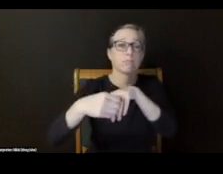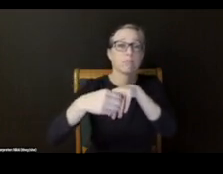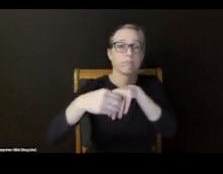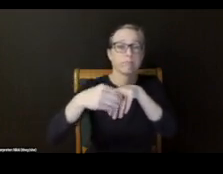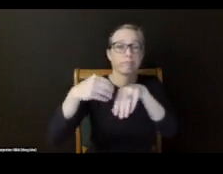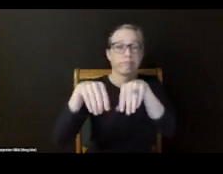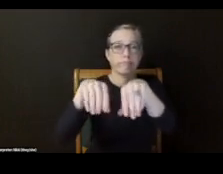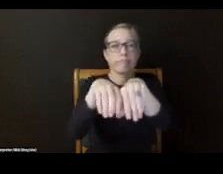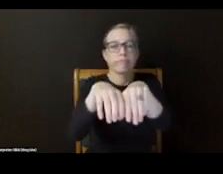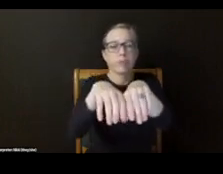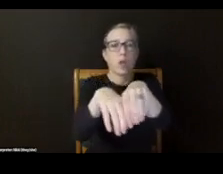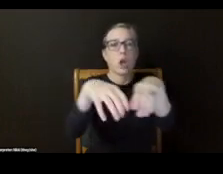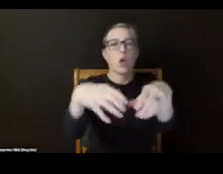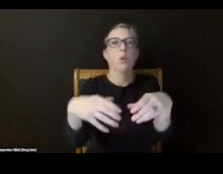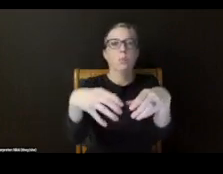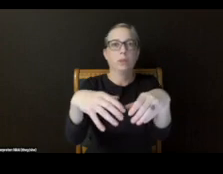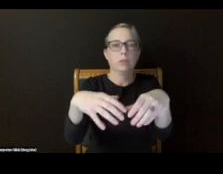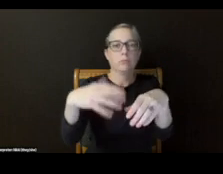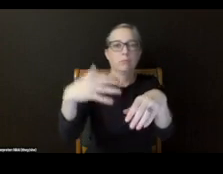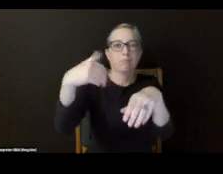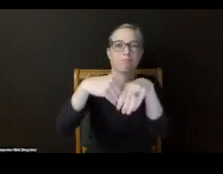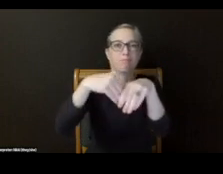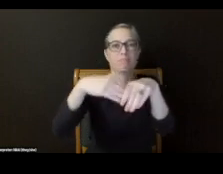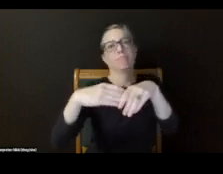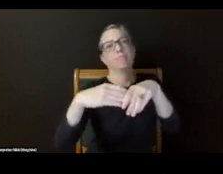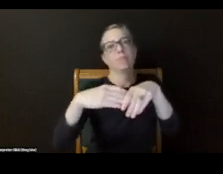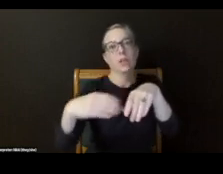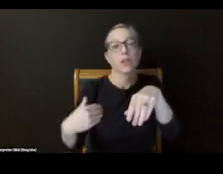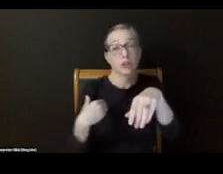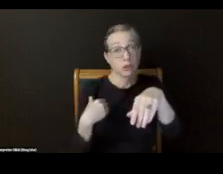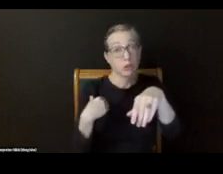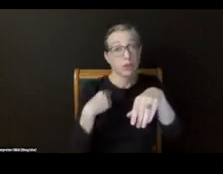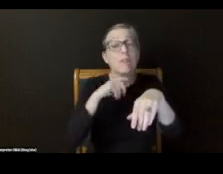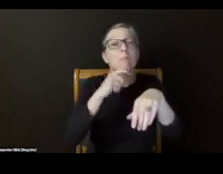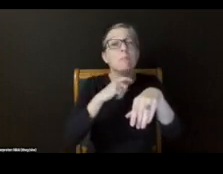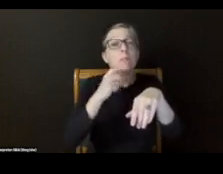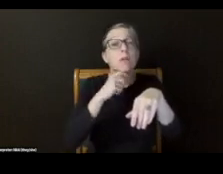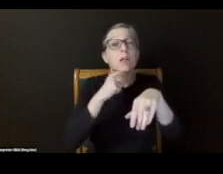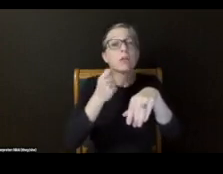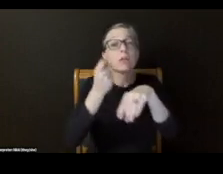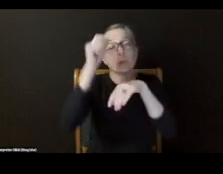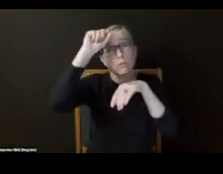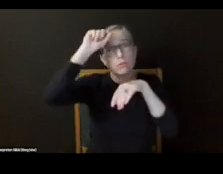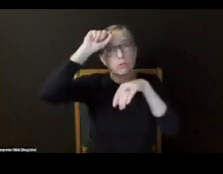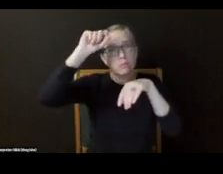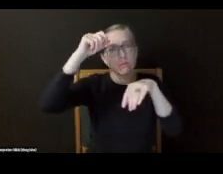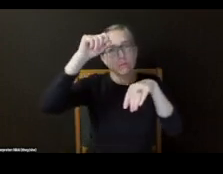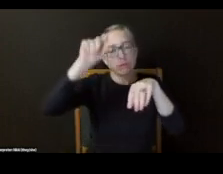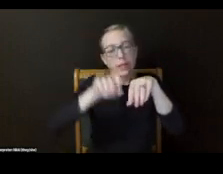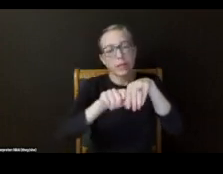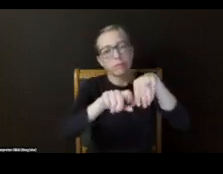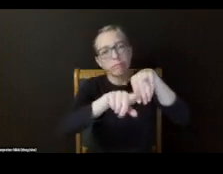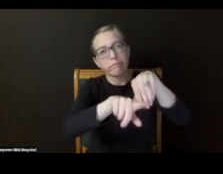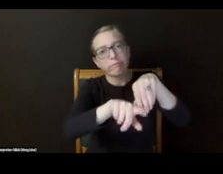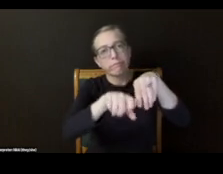like she would have metal things sticking out of her, like the front part of frontal part of her head.